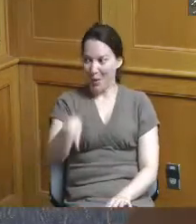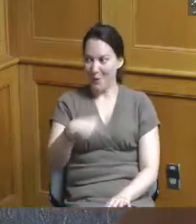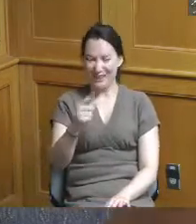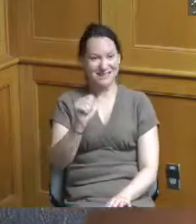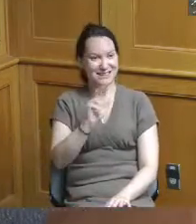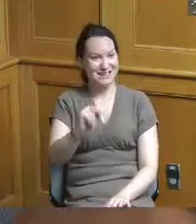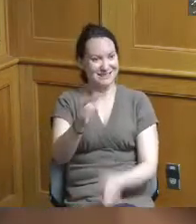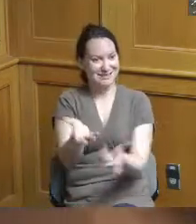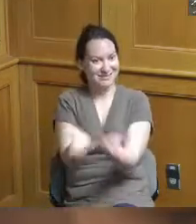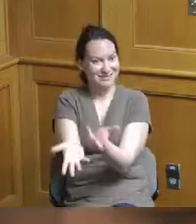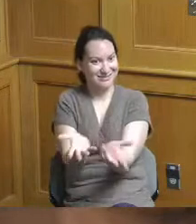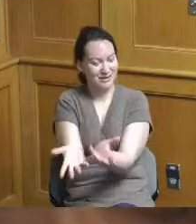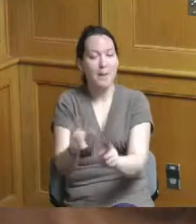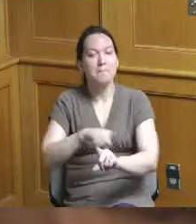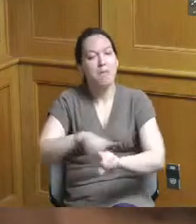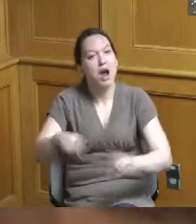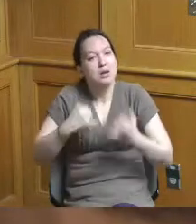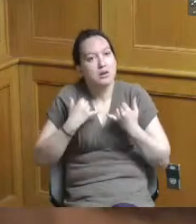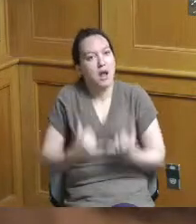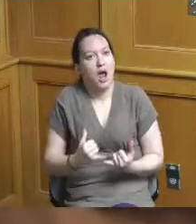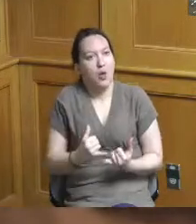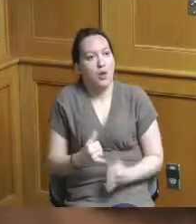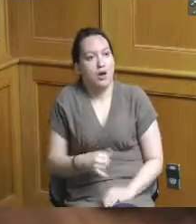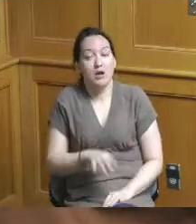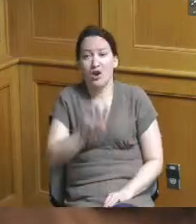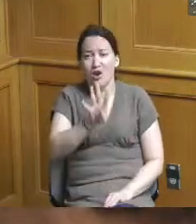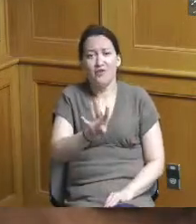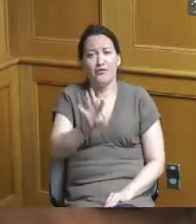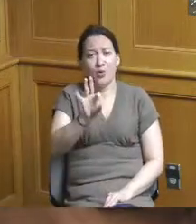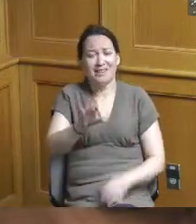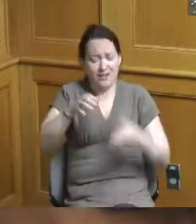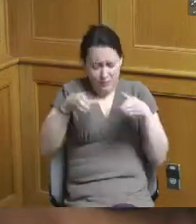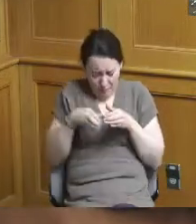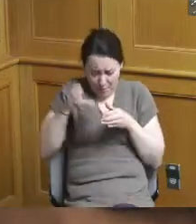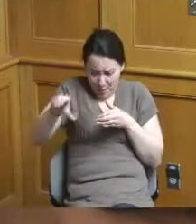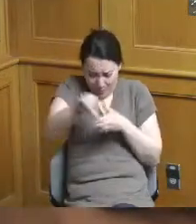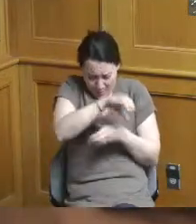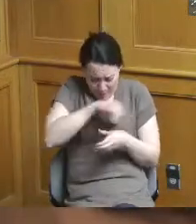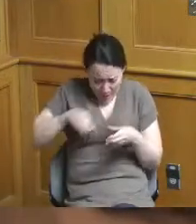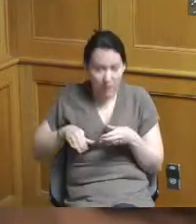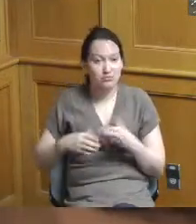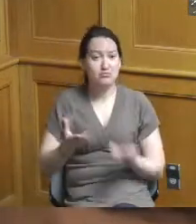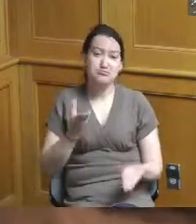worry about but I'm Now 49 municipalities and and I might want to have a they might